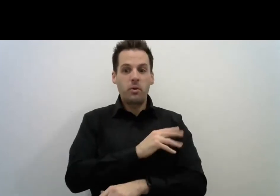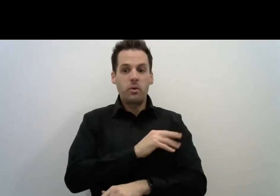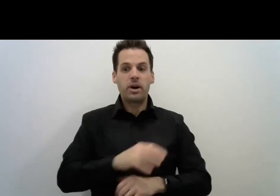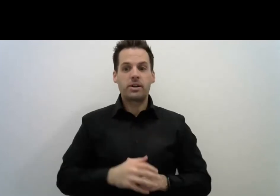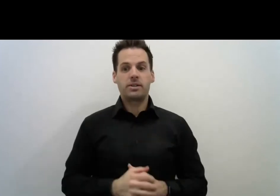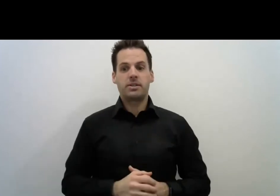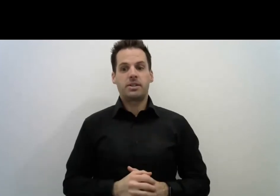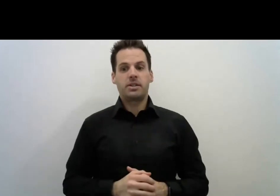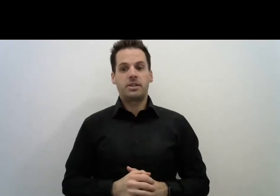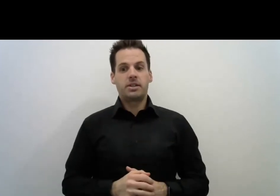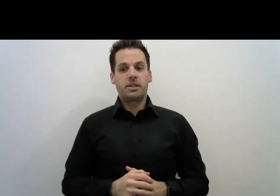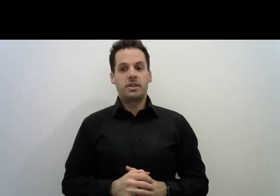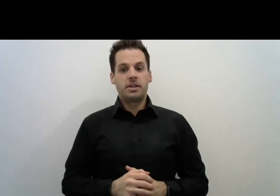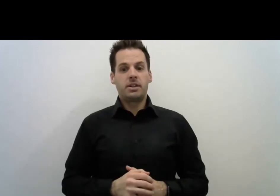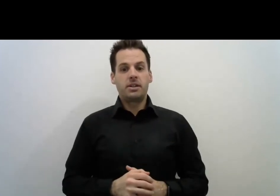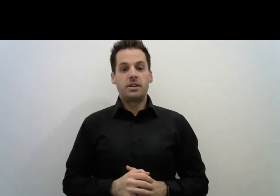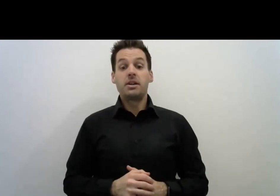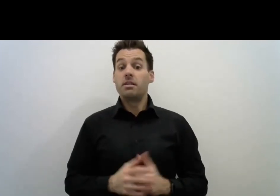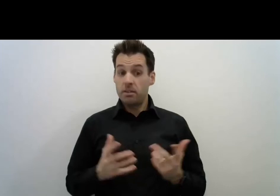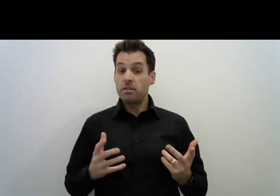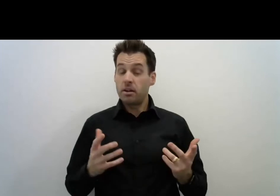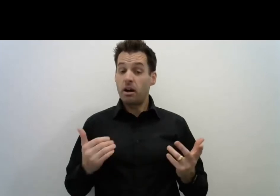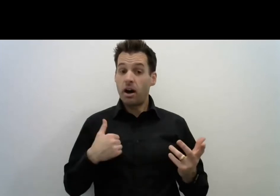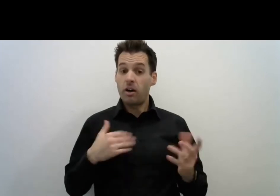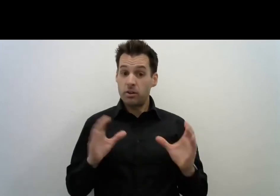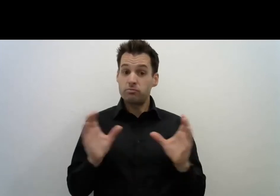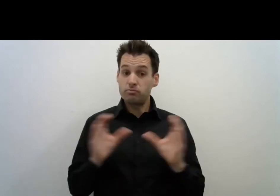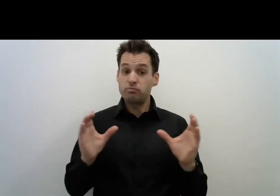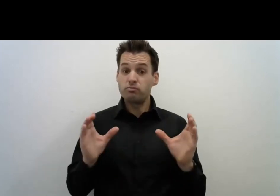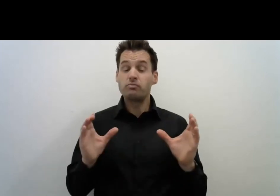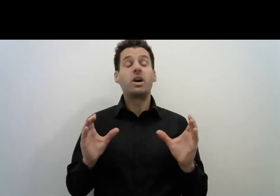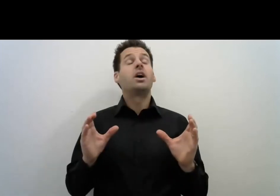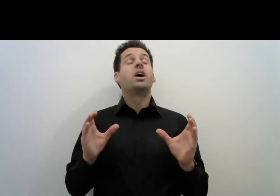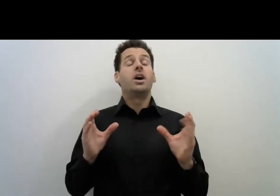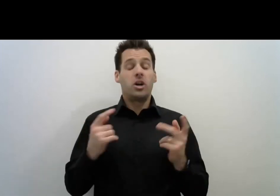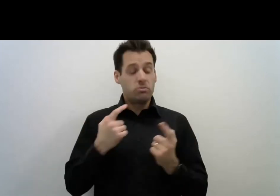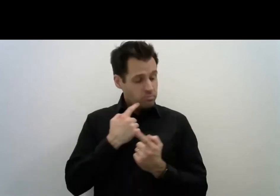carrying identification and then proceeded to tell all the public you know anybody in the